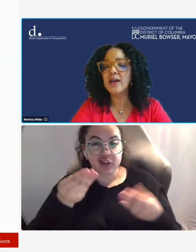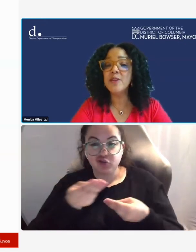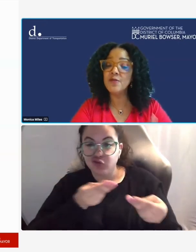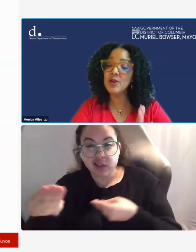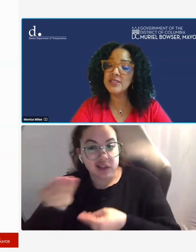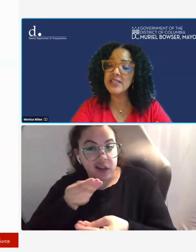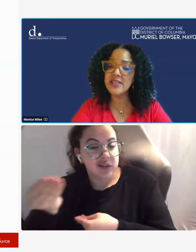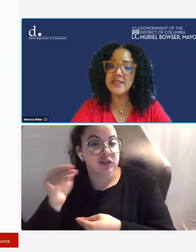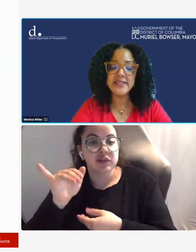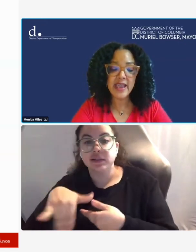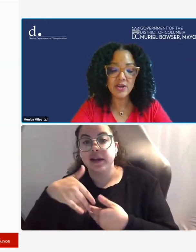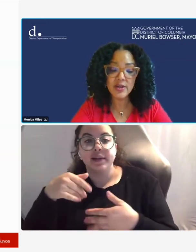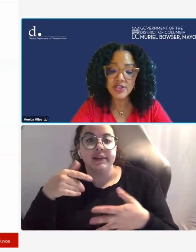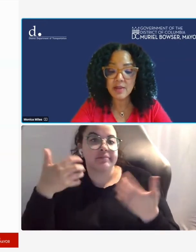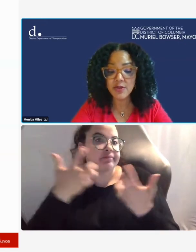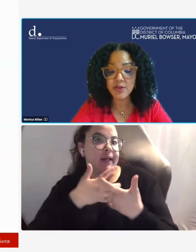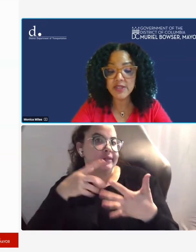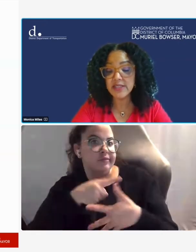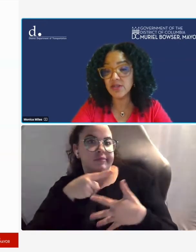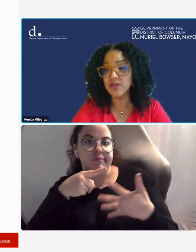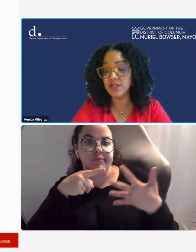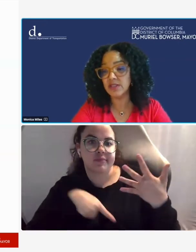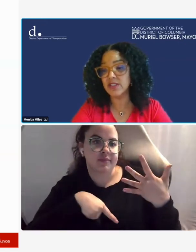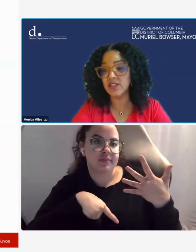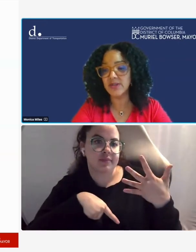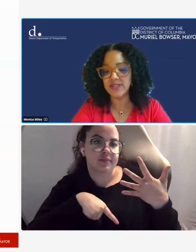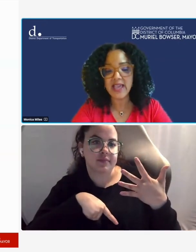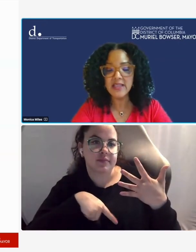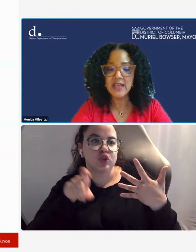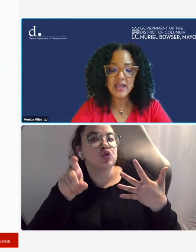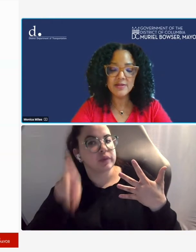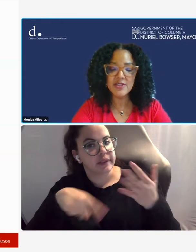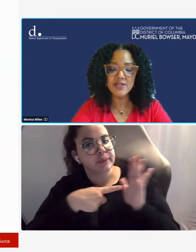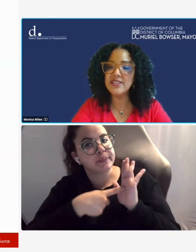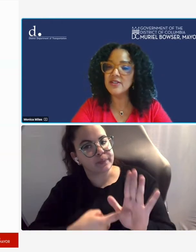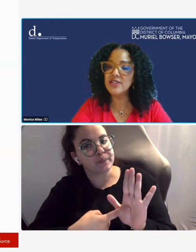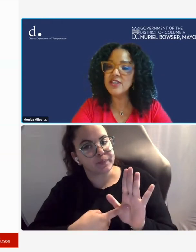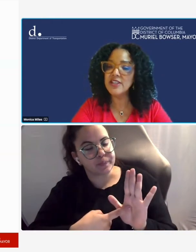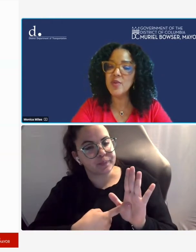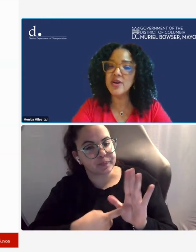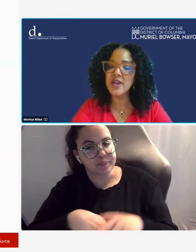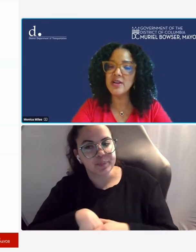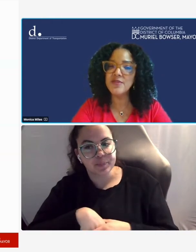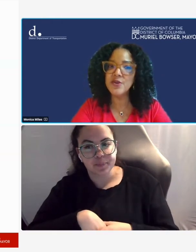fall into any of these categories you would need to just disclose that onto the dlt as part of your